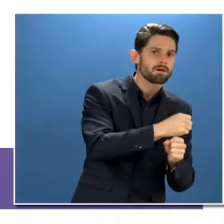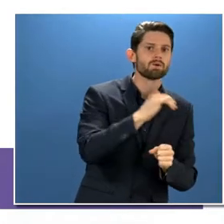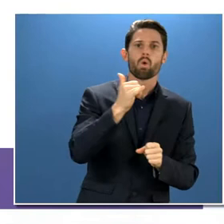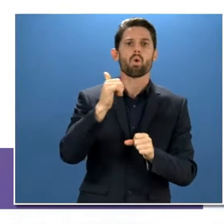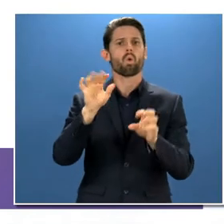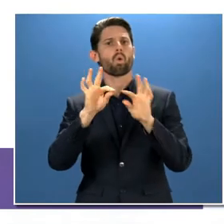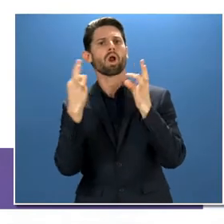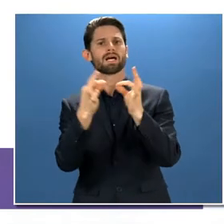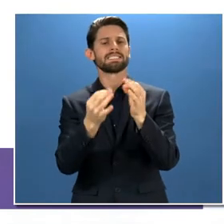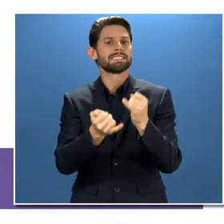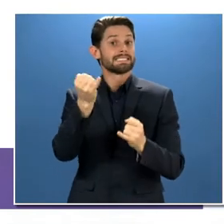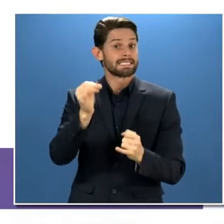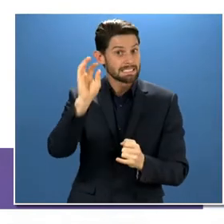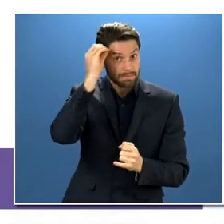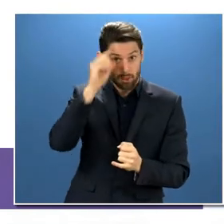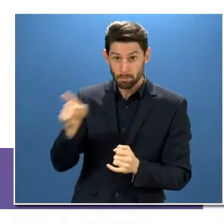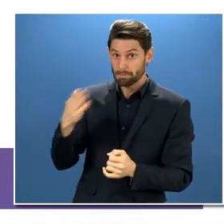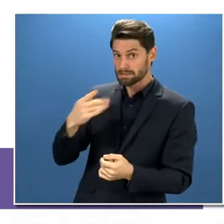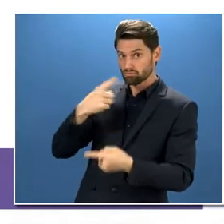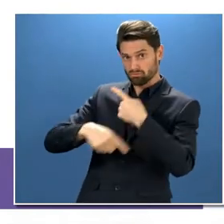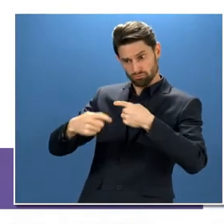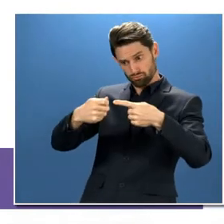Can you tell us about some of the committees that you serve on?